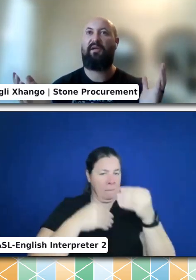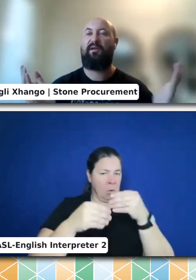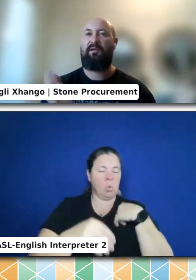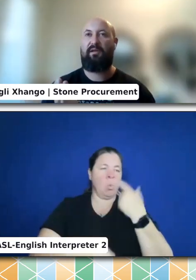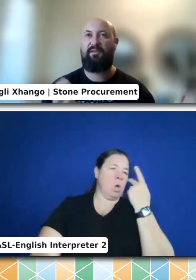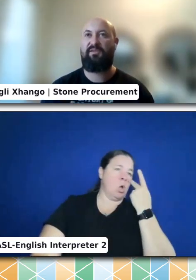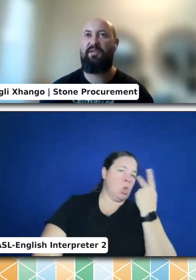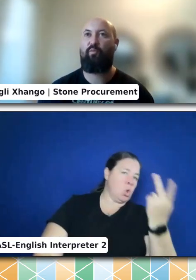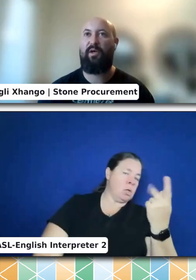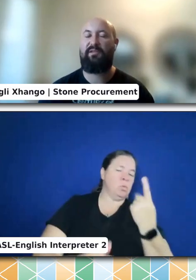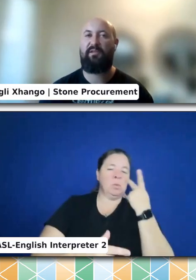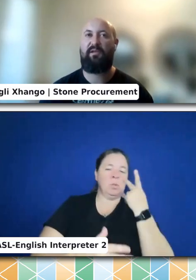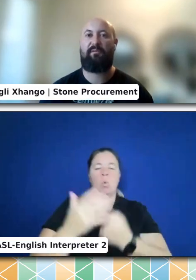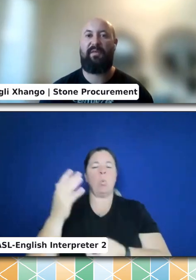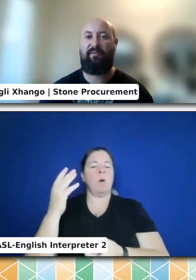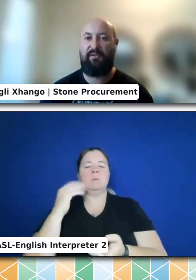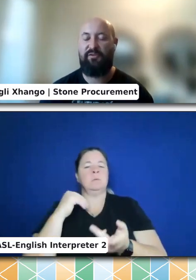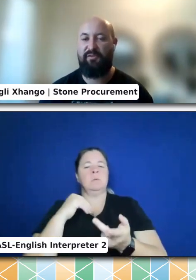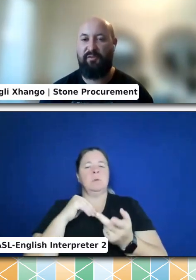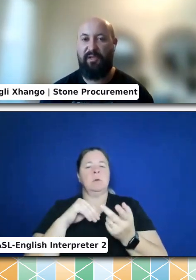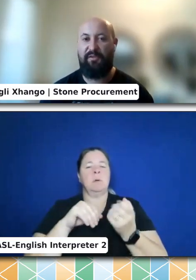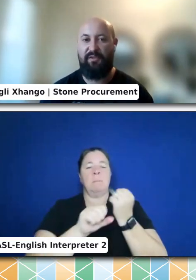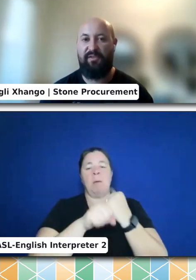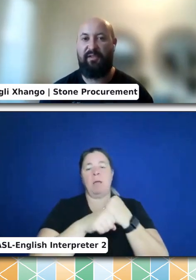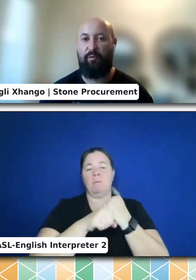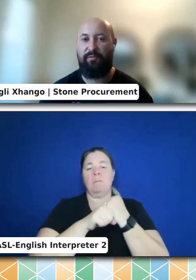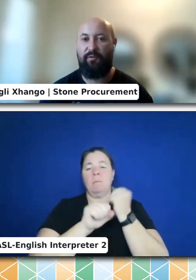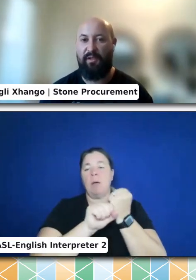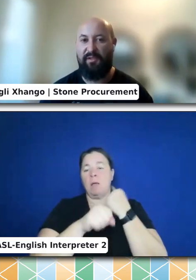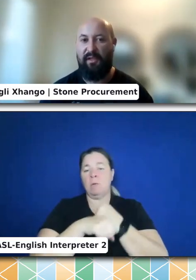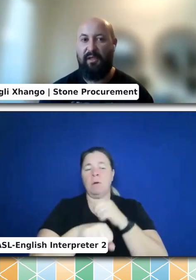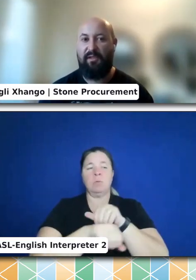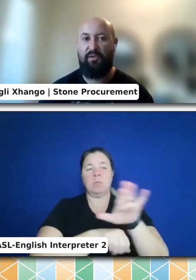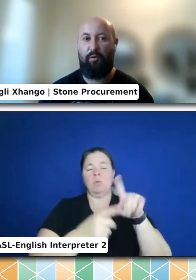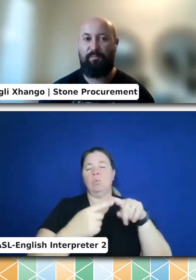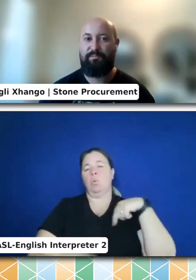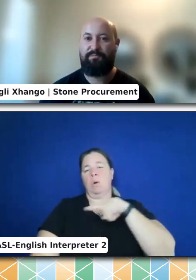Uh, to see what manufacturers and suppliers are sending over to us. Okay.